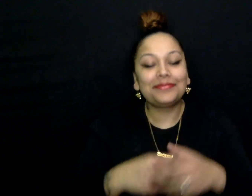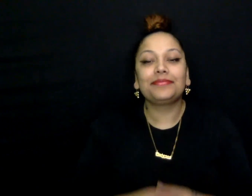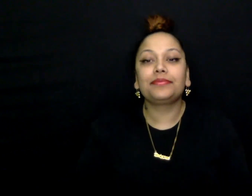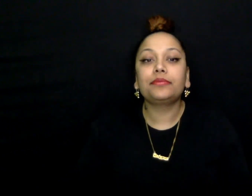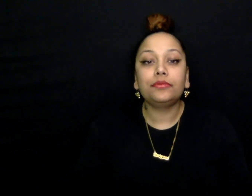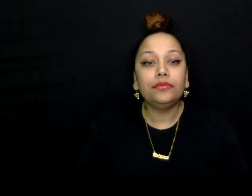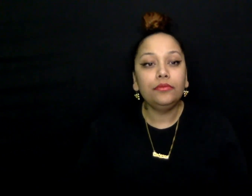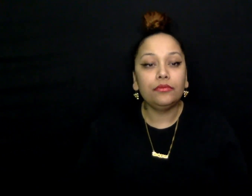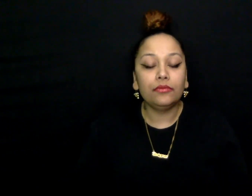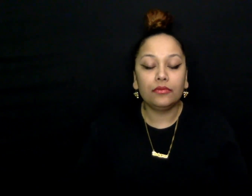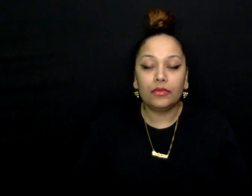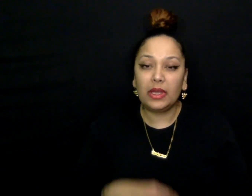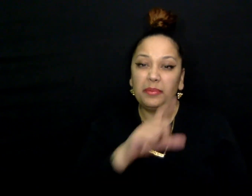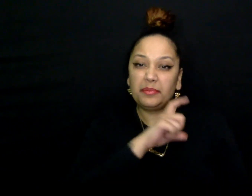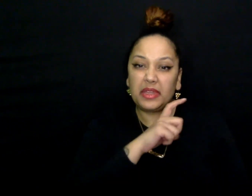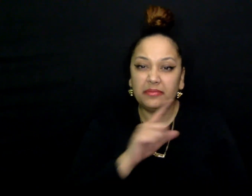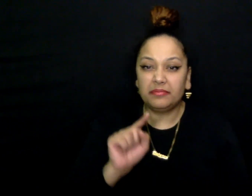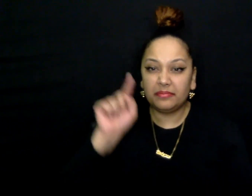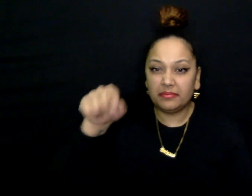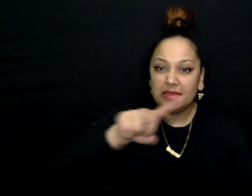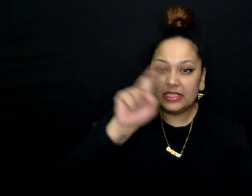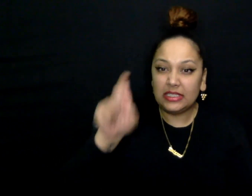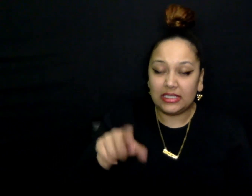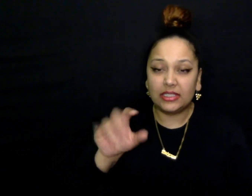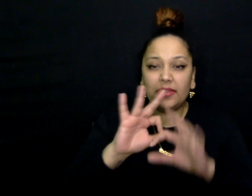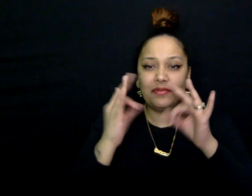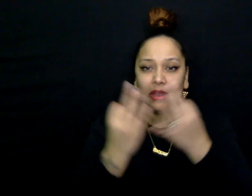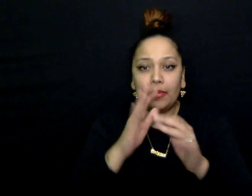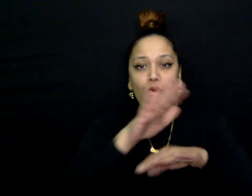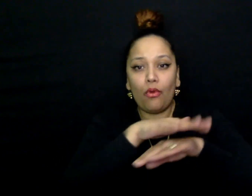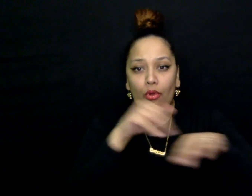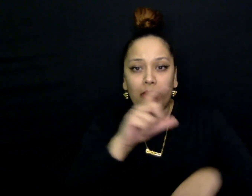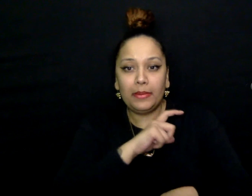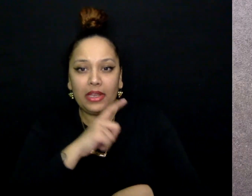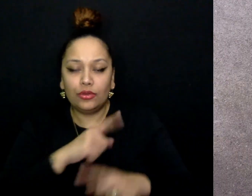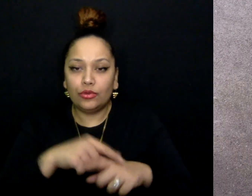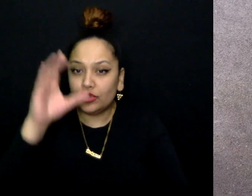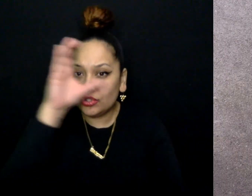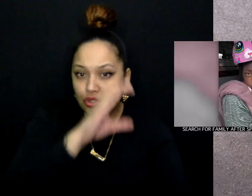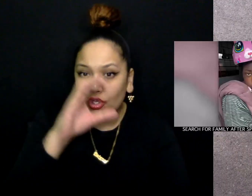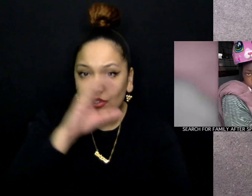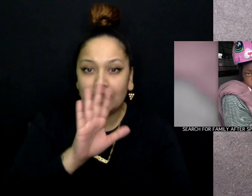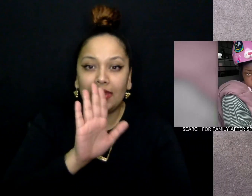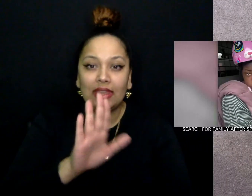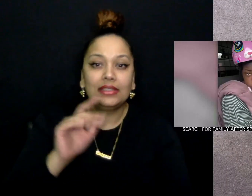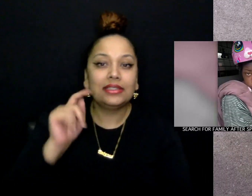He is now breathing on his own. And doctors say his neurological function is intact.